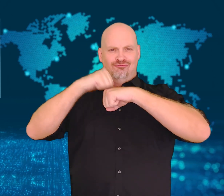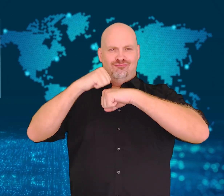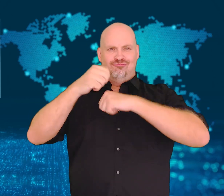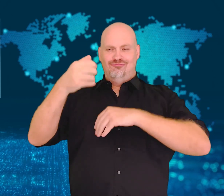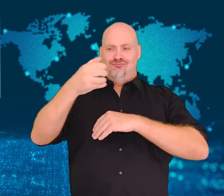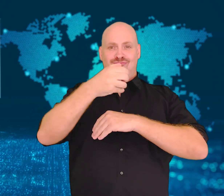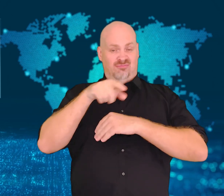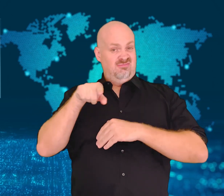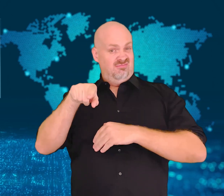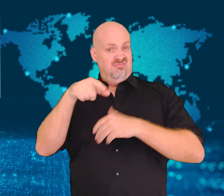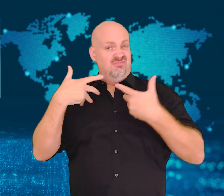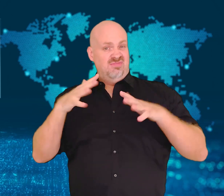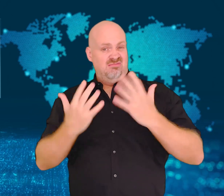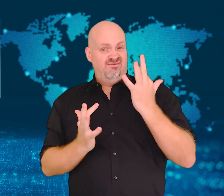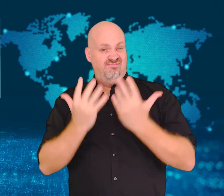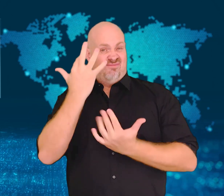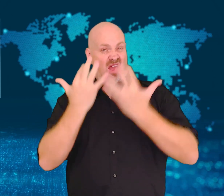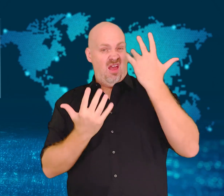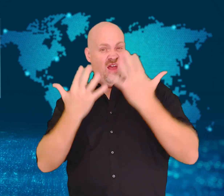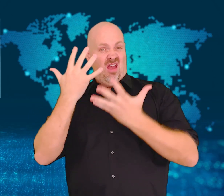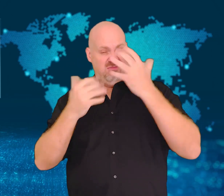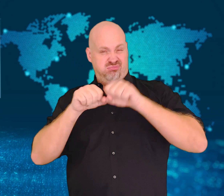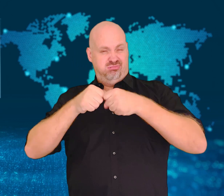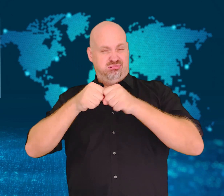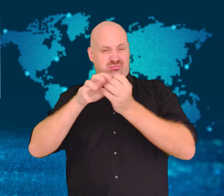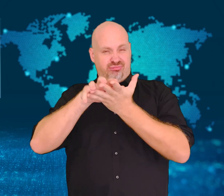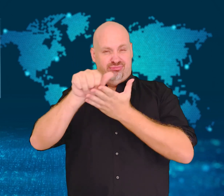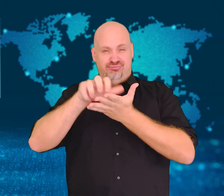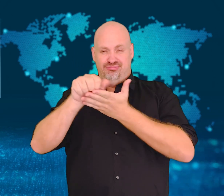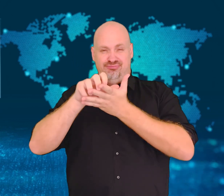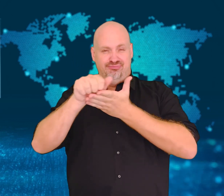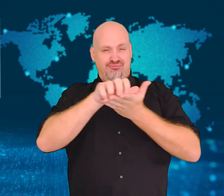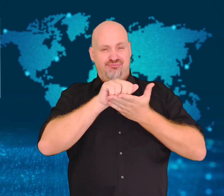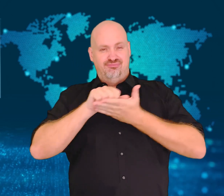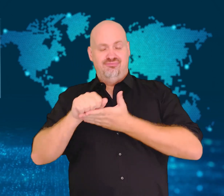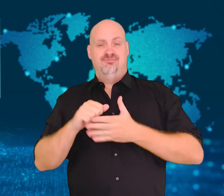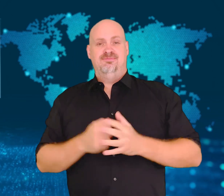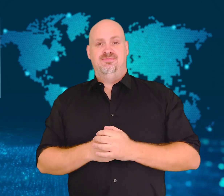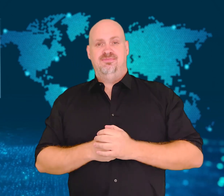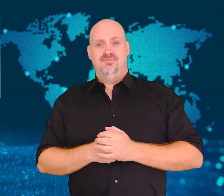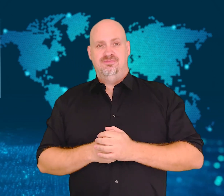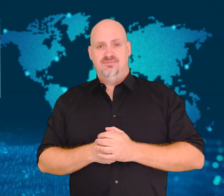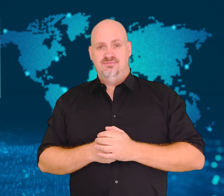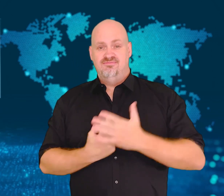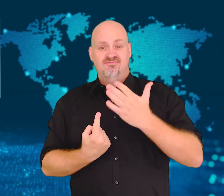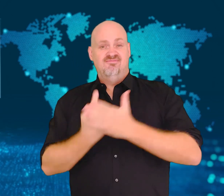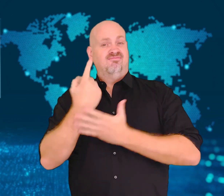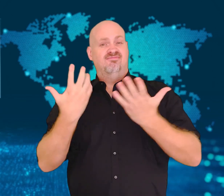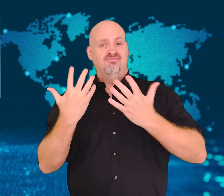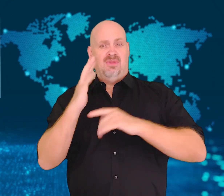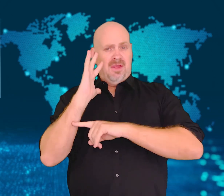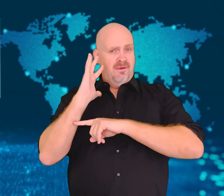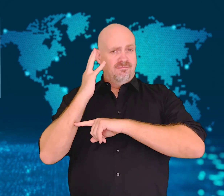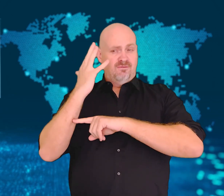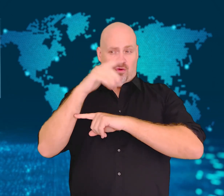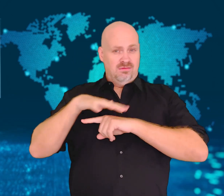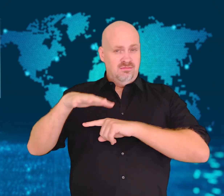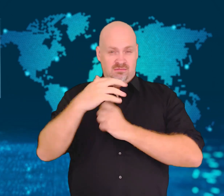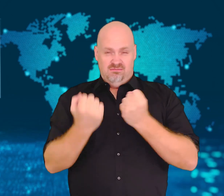A forest fire burned more than 100 hectares through Rapa Nui National Park,